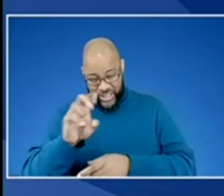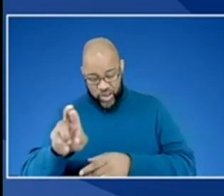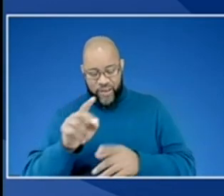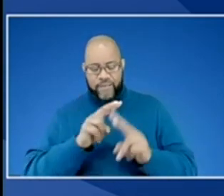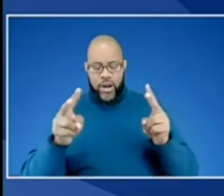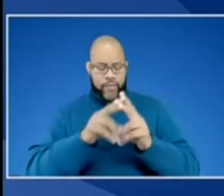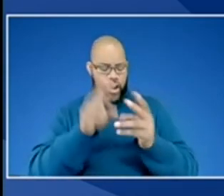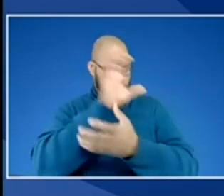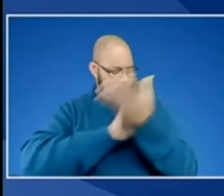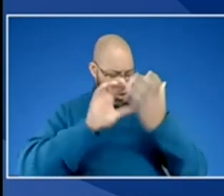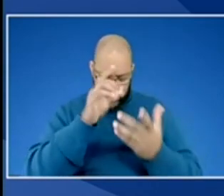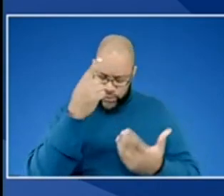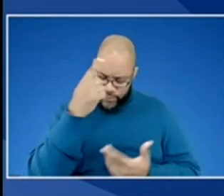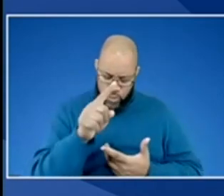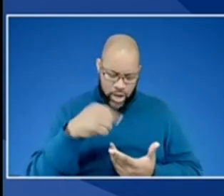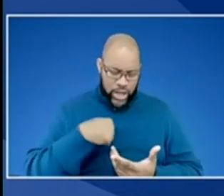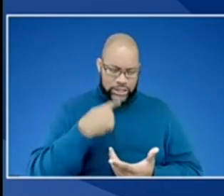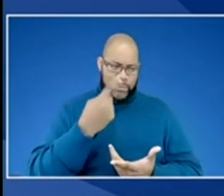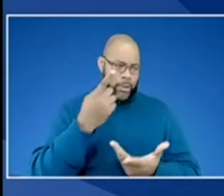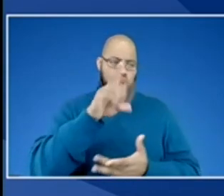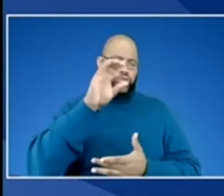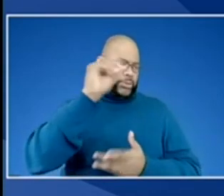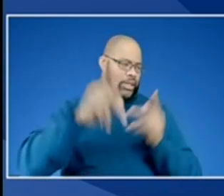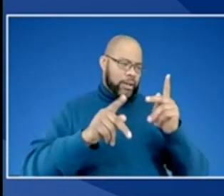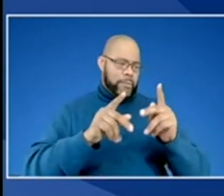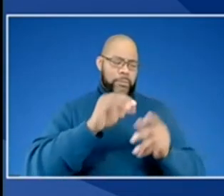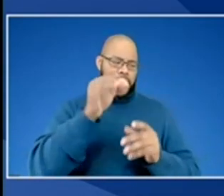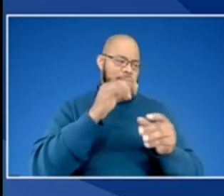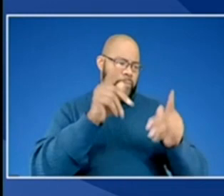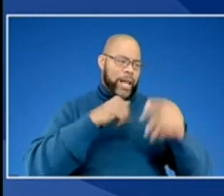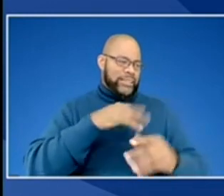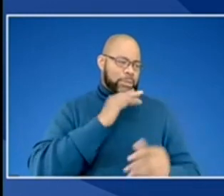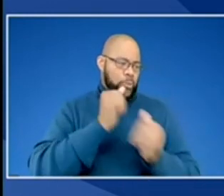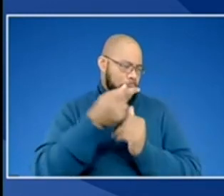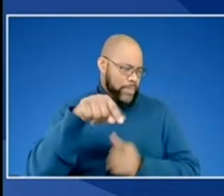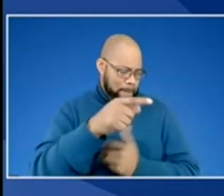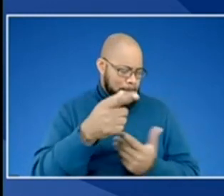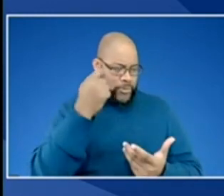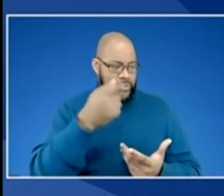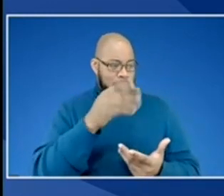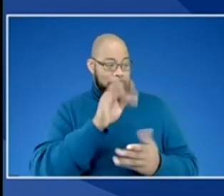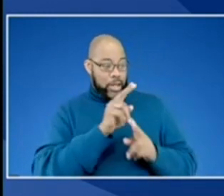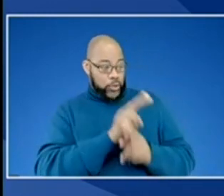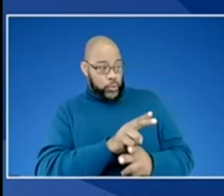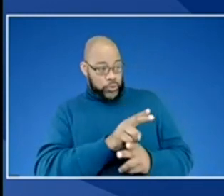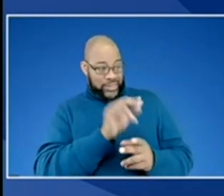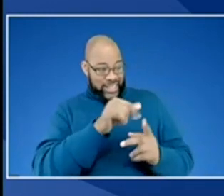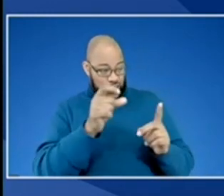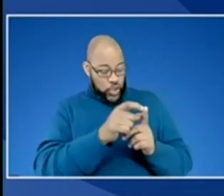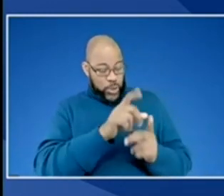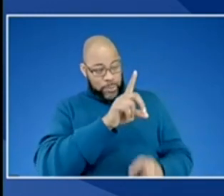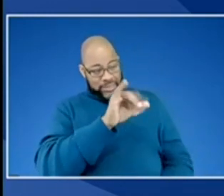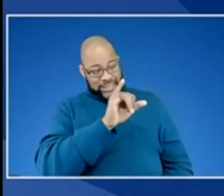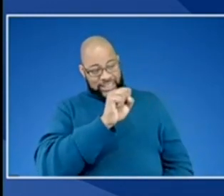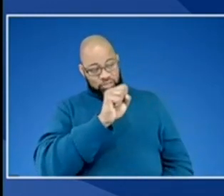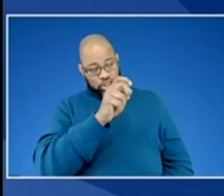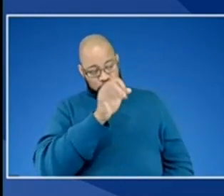for, I would say, 100% of the people I speak with, because by using the term discretionary income, people assume that